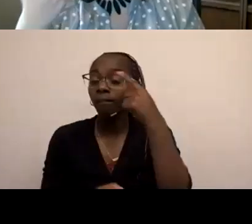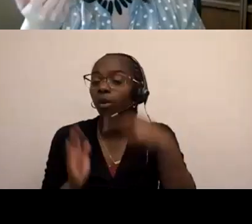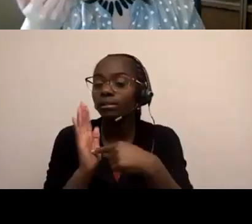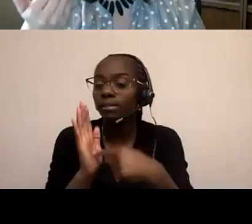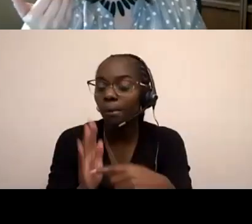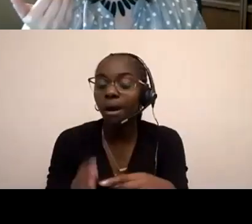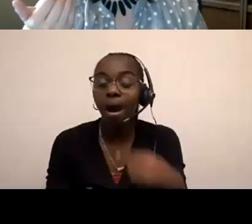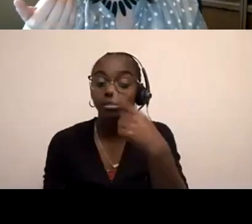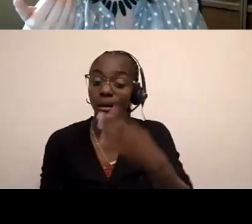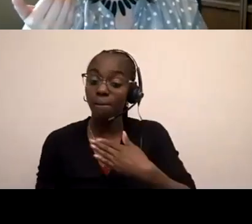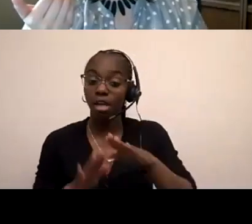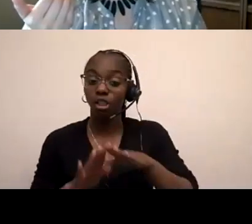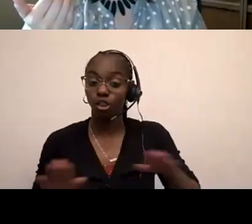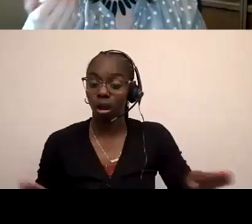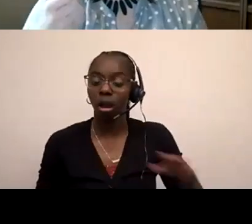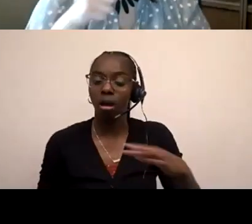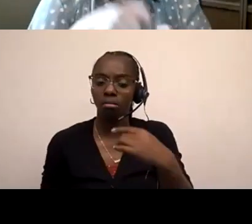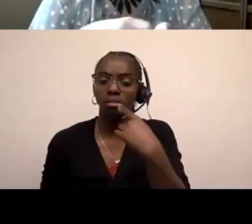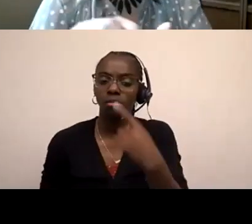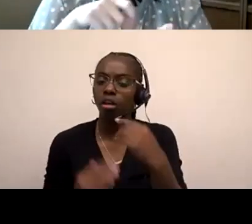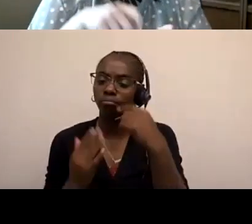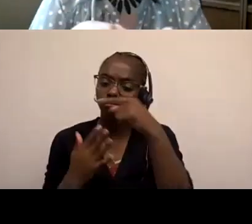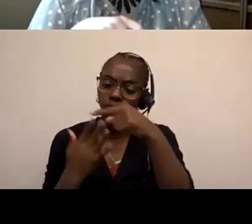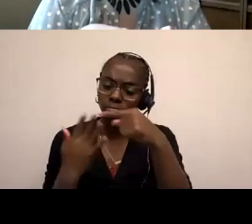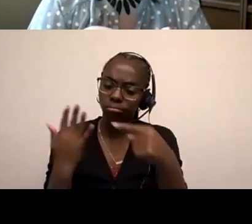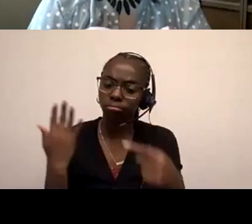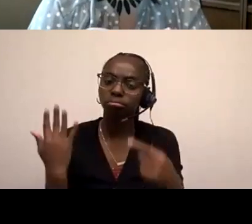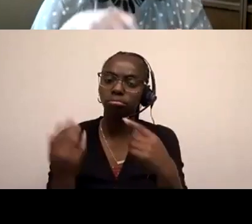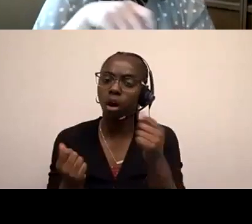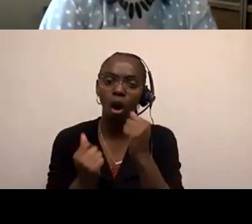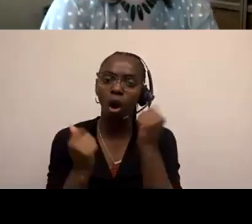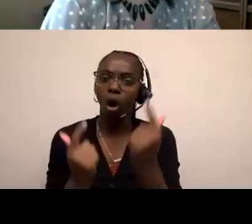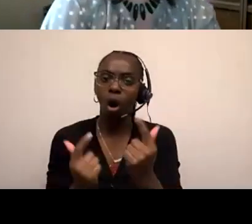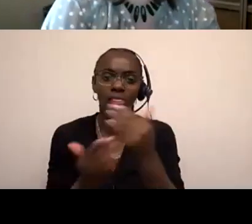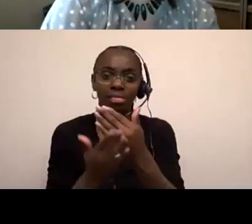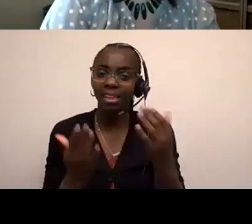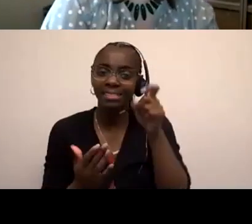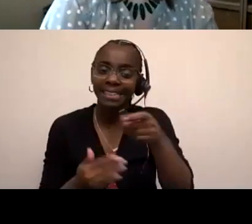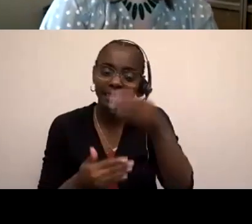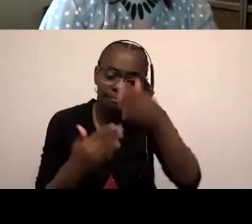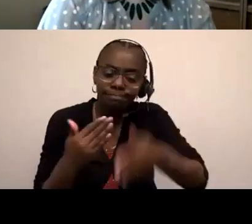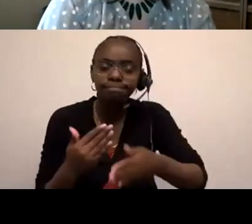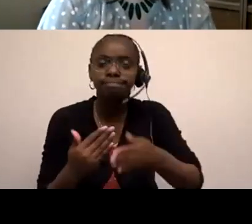THE THINGS I NEED YOU TO GET DONE AND THEY WRITE THEM DOWN OR I HELP THEM WRITE DOWN